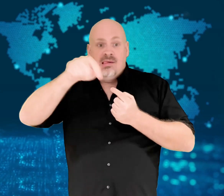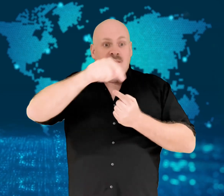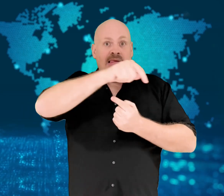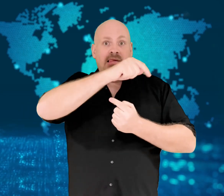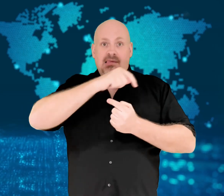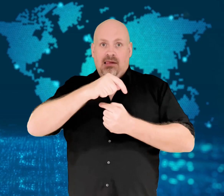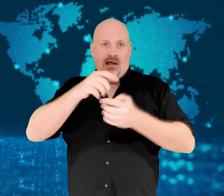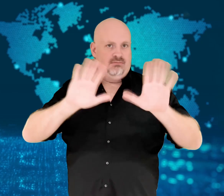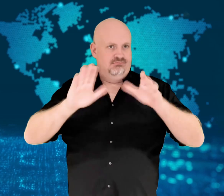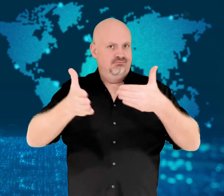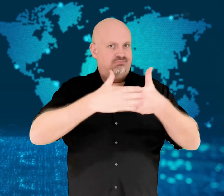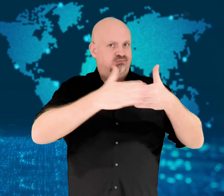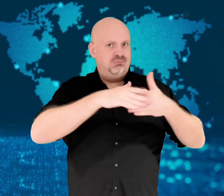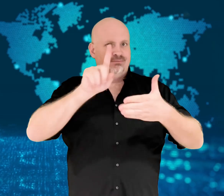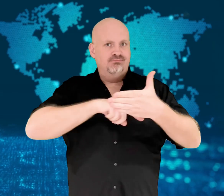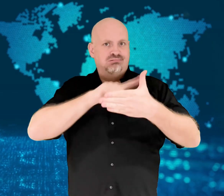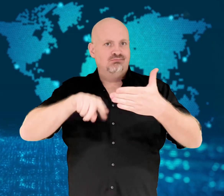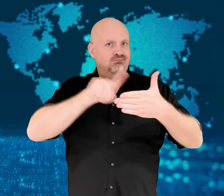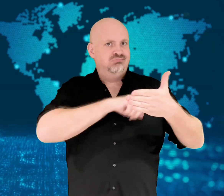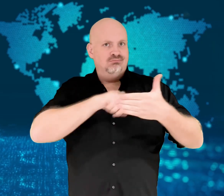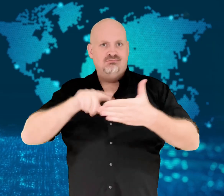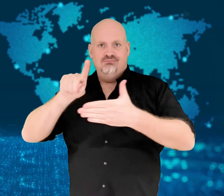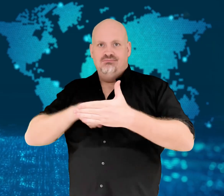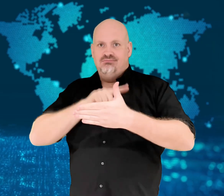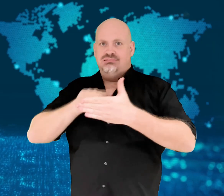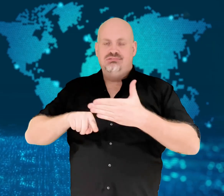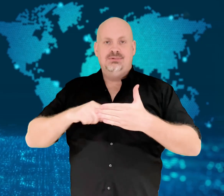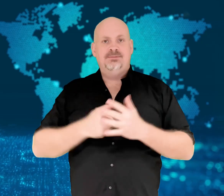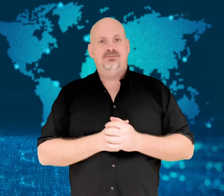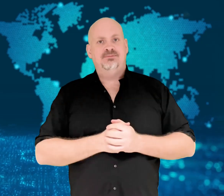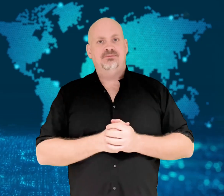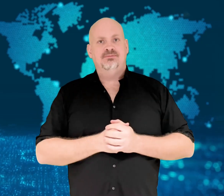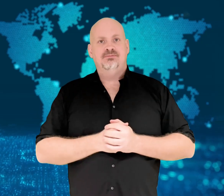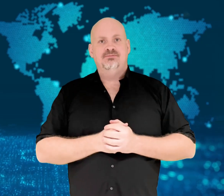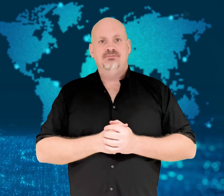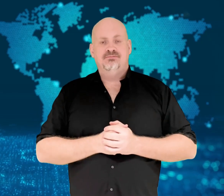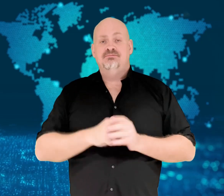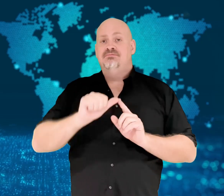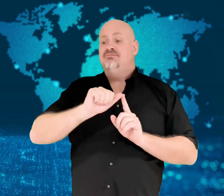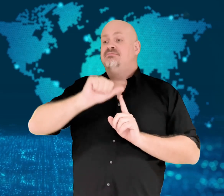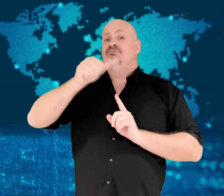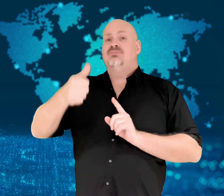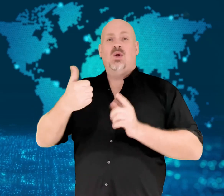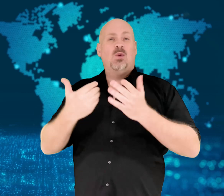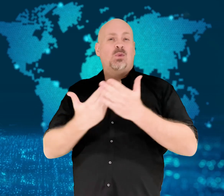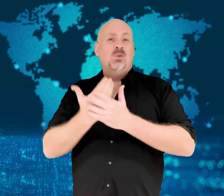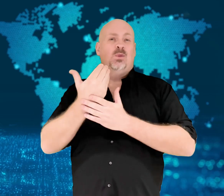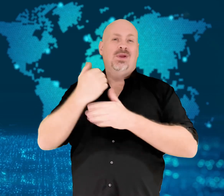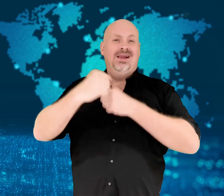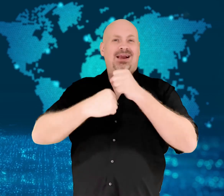The Lunar New Year celebrations to be held nearby were canceled.